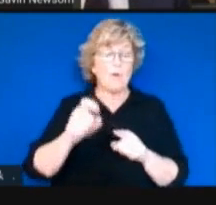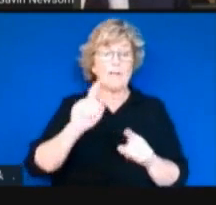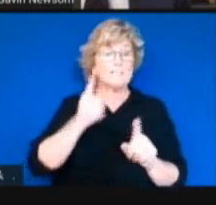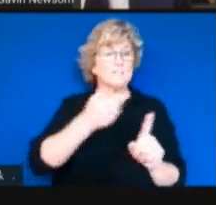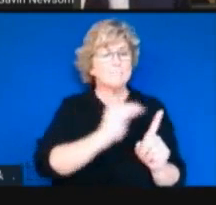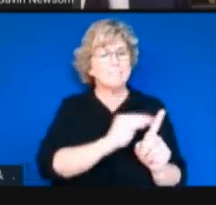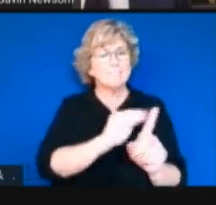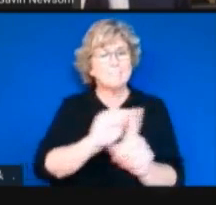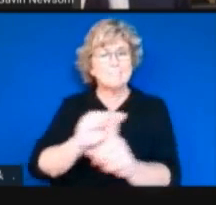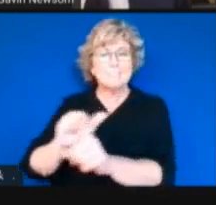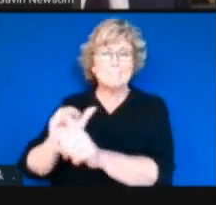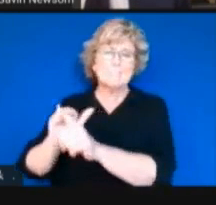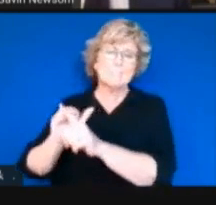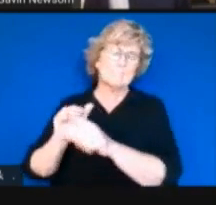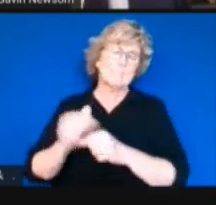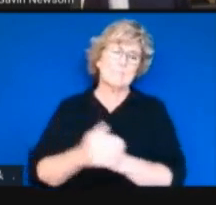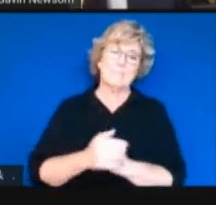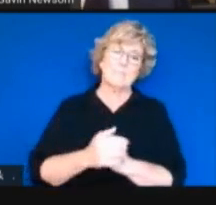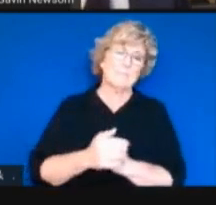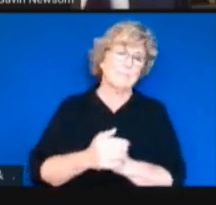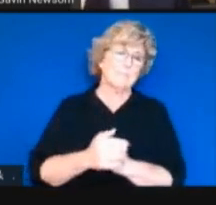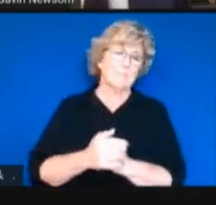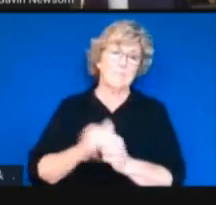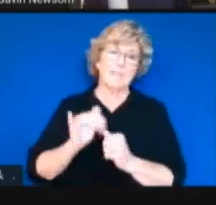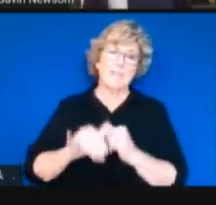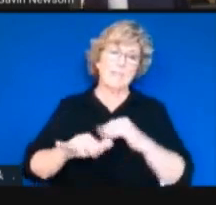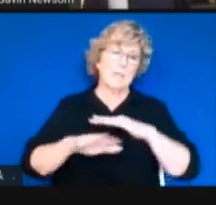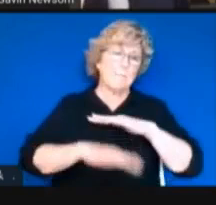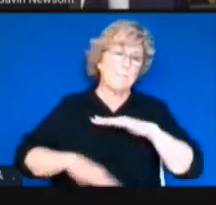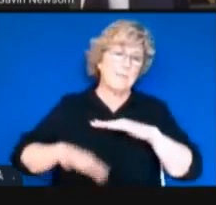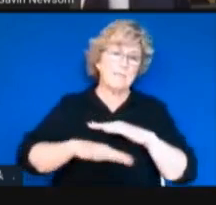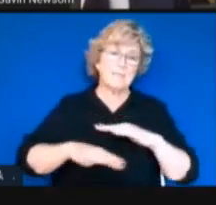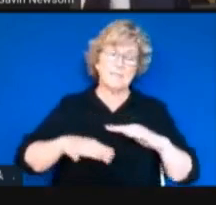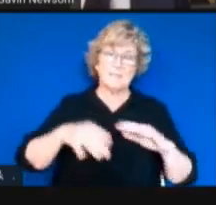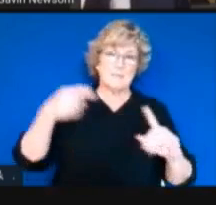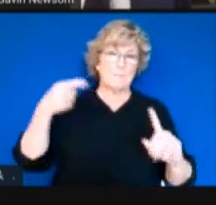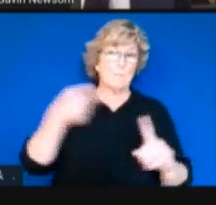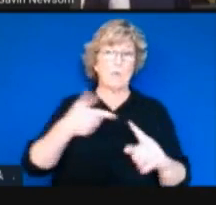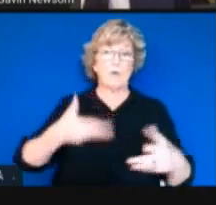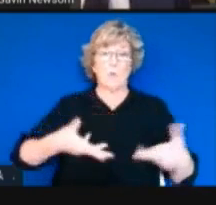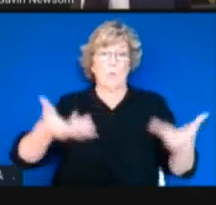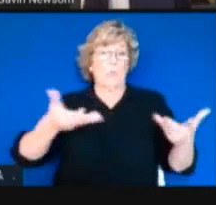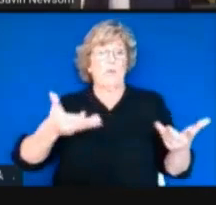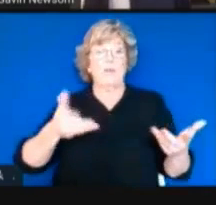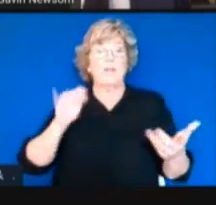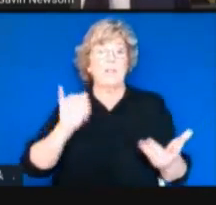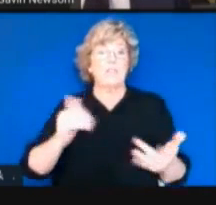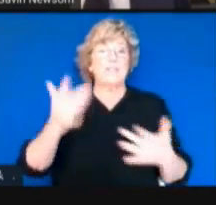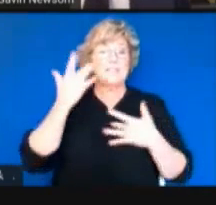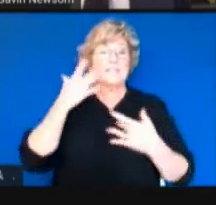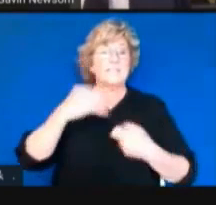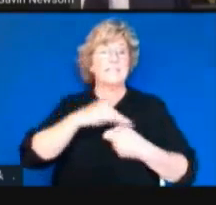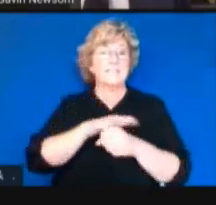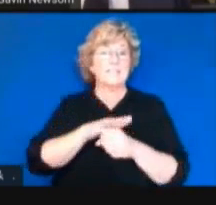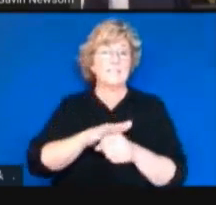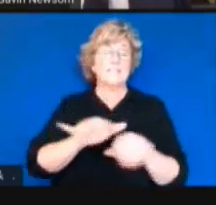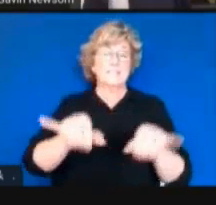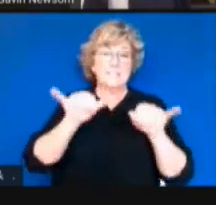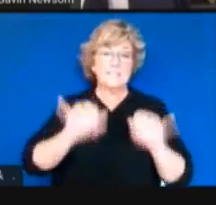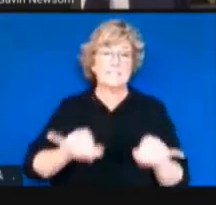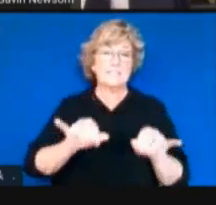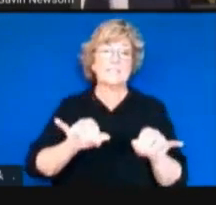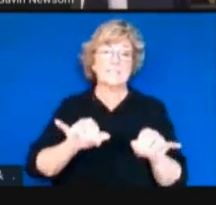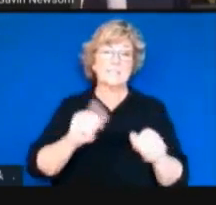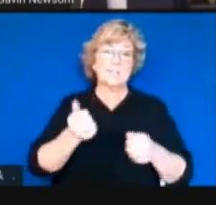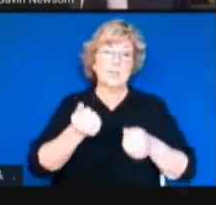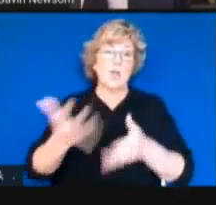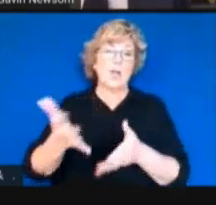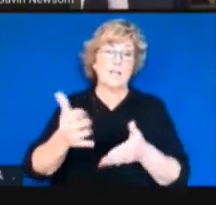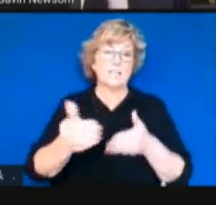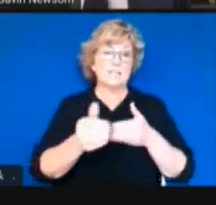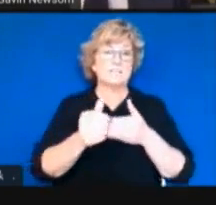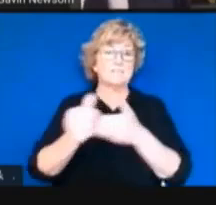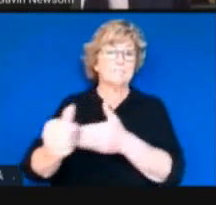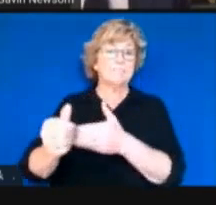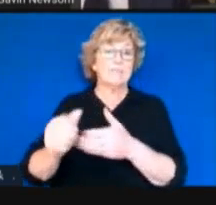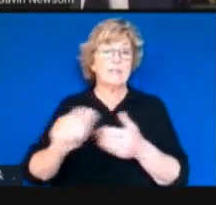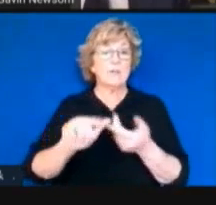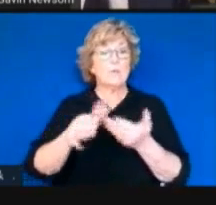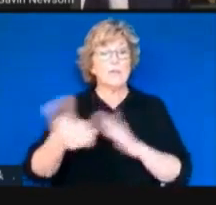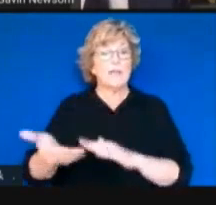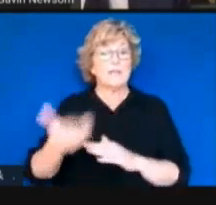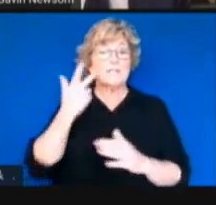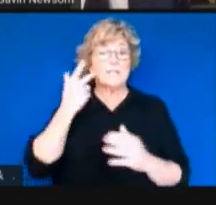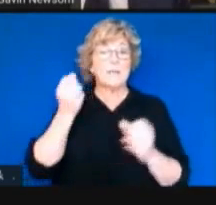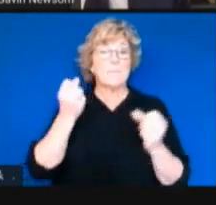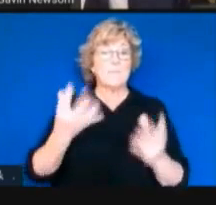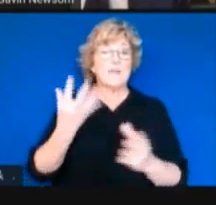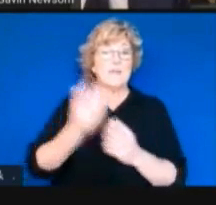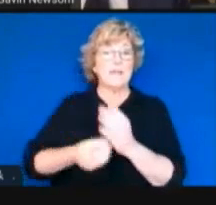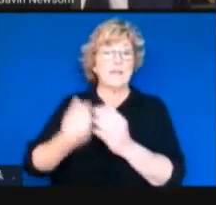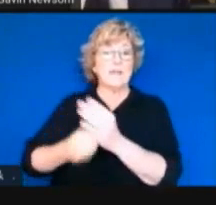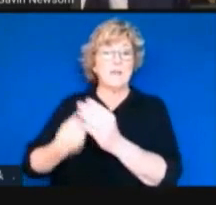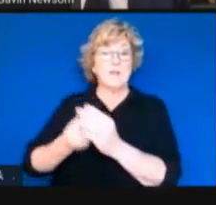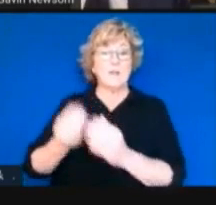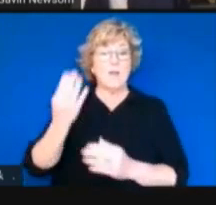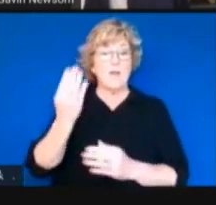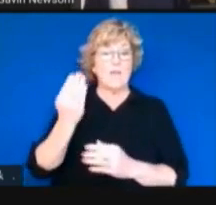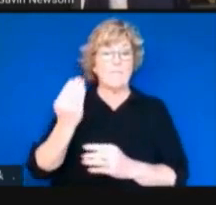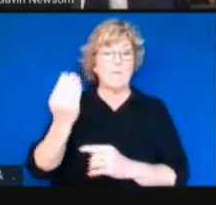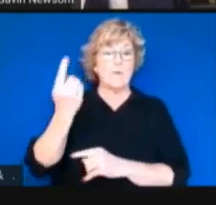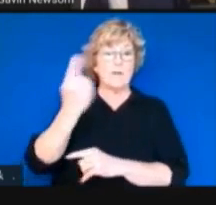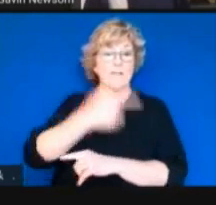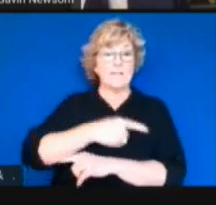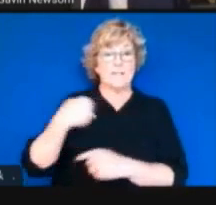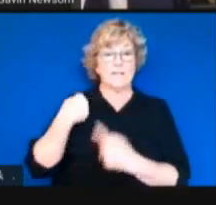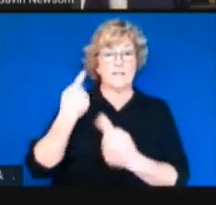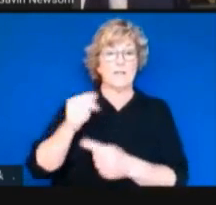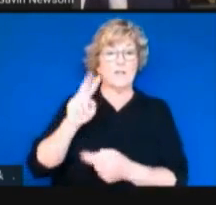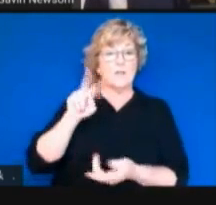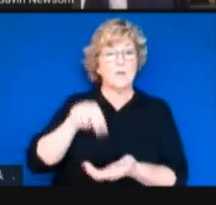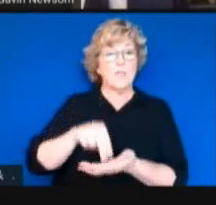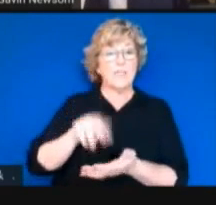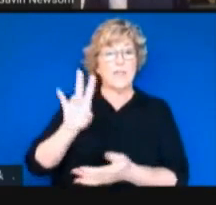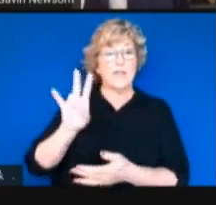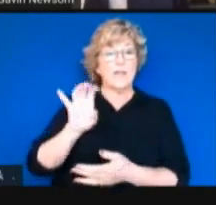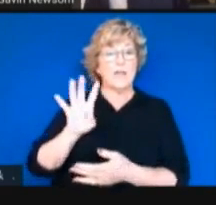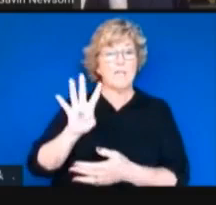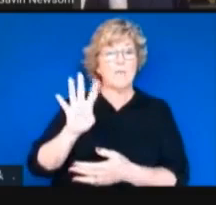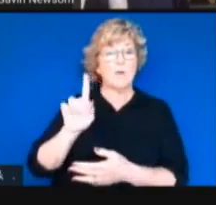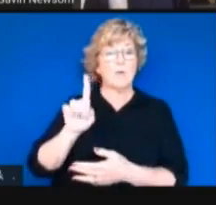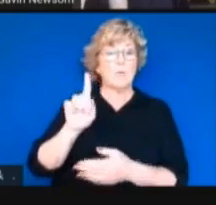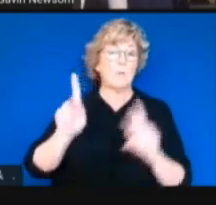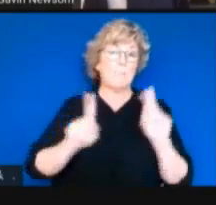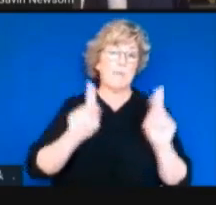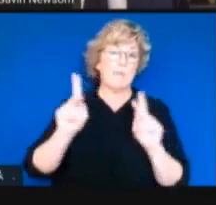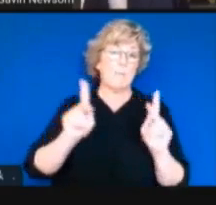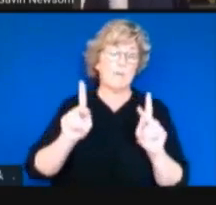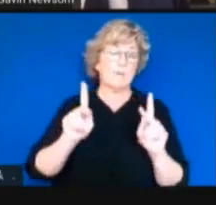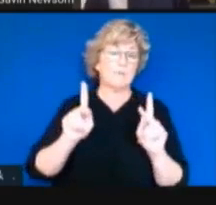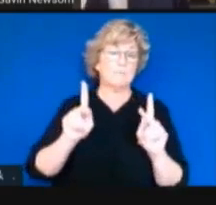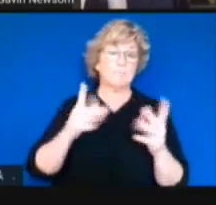LOVED ONES AT HOME OR EVEN THE ABILITY TO CALL AND SO I JUST REMIND PEOPLE THIS FUNDAMENTAL POINT AND THAT IS THIS DISEASE REMAINS DEADLY AND JUST TAKE A LOOK AT THE LIVES THAT HAVE BEEN